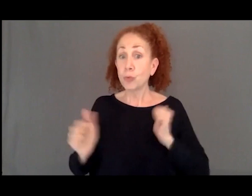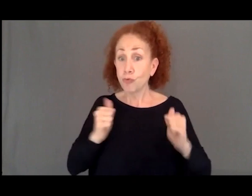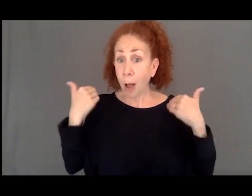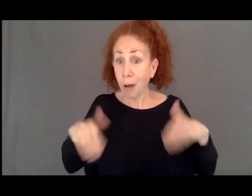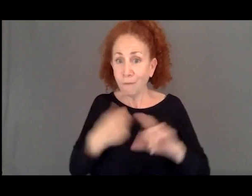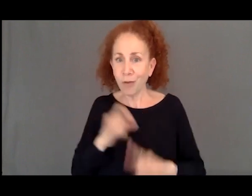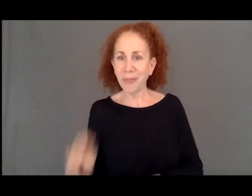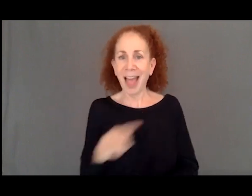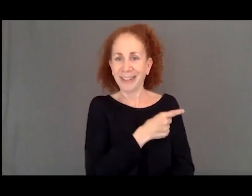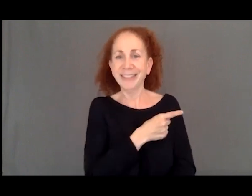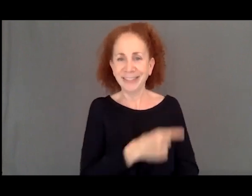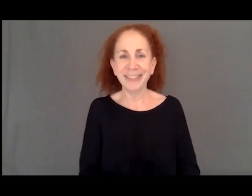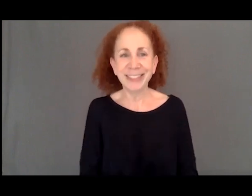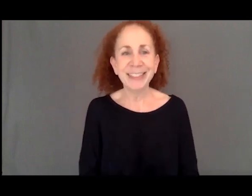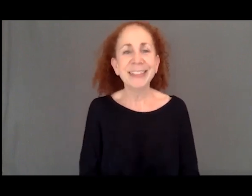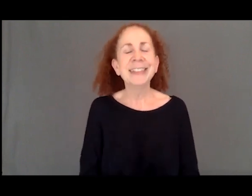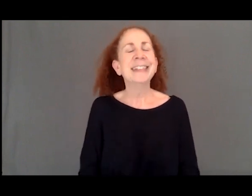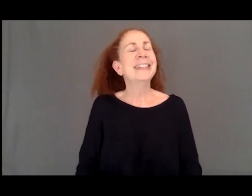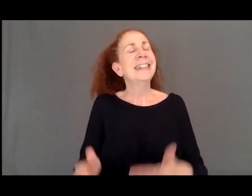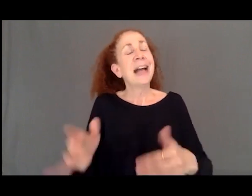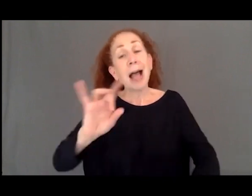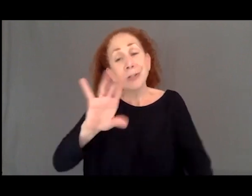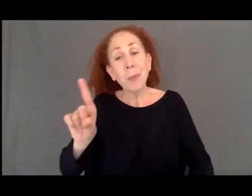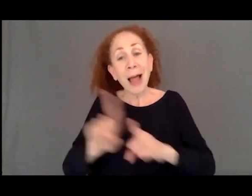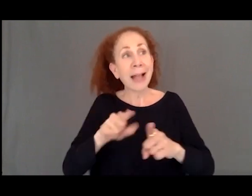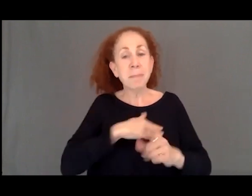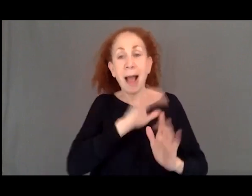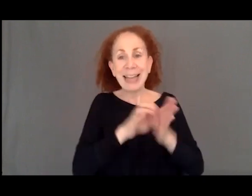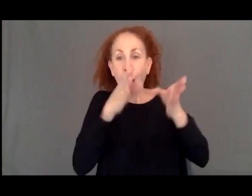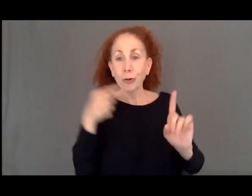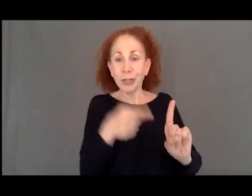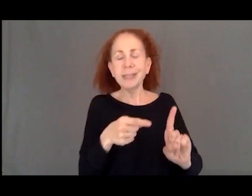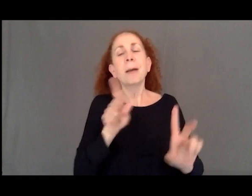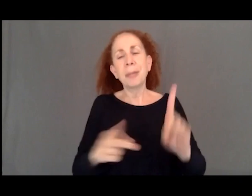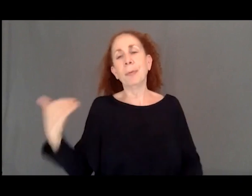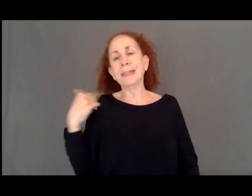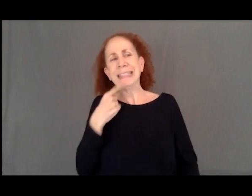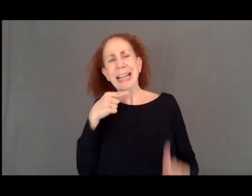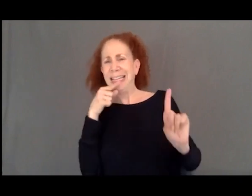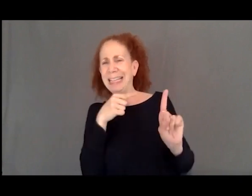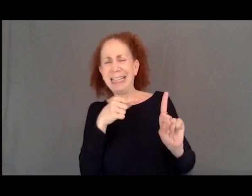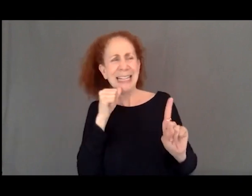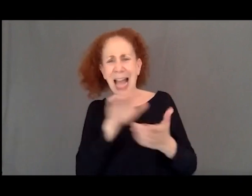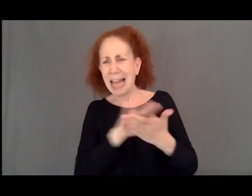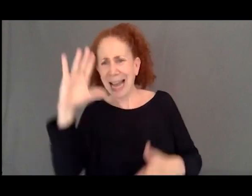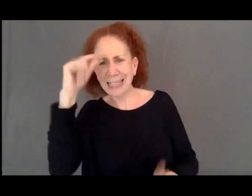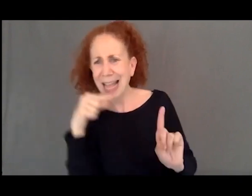As terrible as my sympathizer is, I sometimes I get reminded-- people say, he's kind of not a nice person.